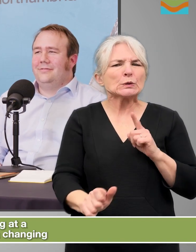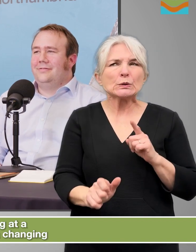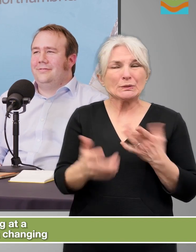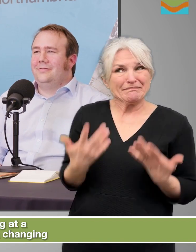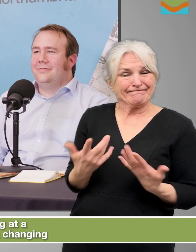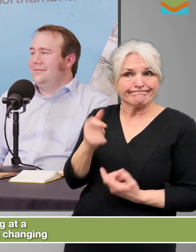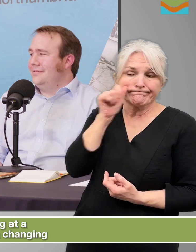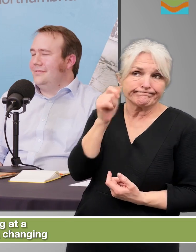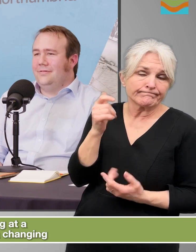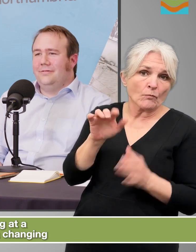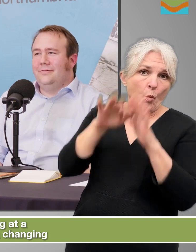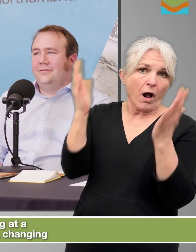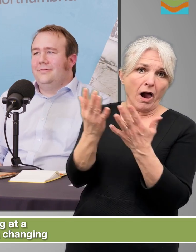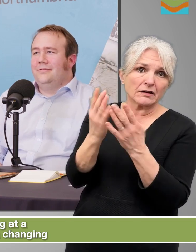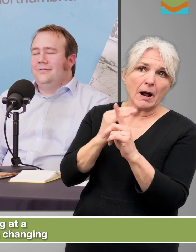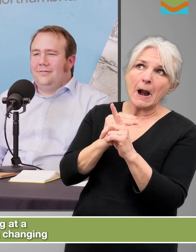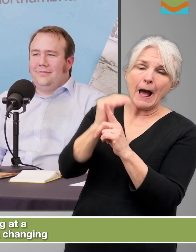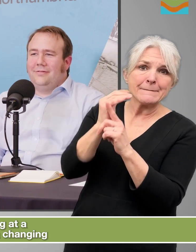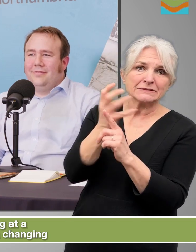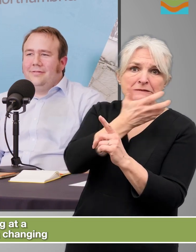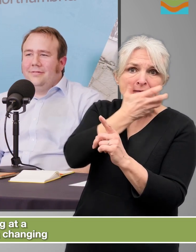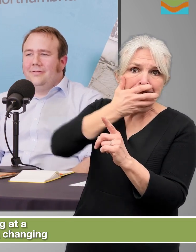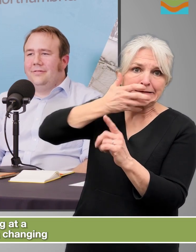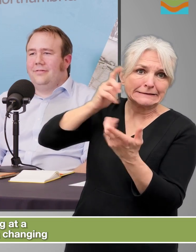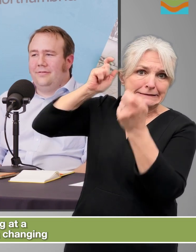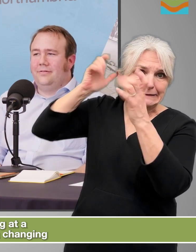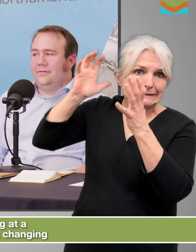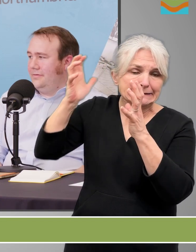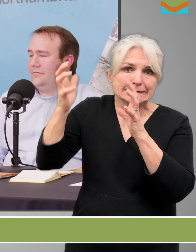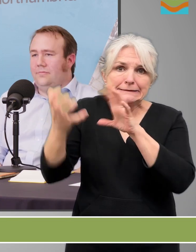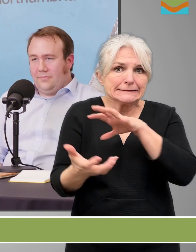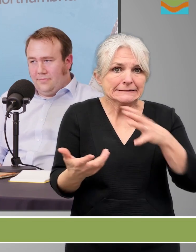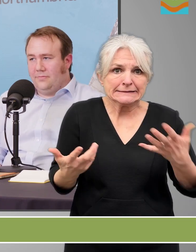especially when we're looking at a changing climate and therefore a changing environment,